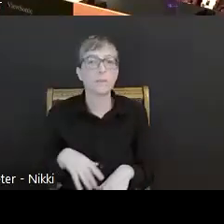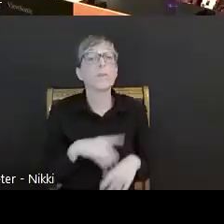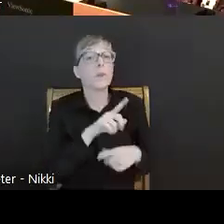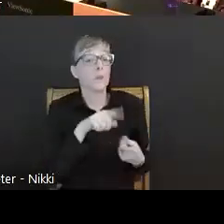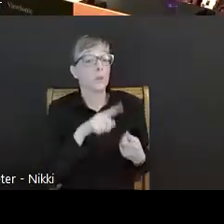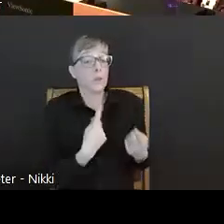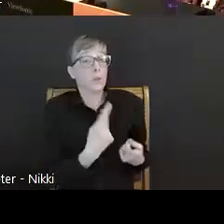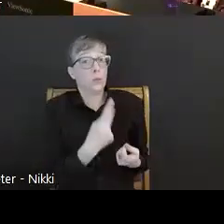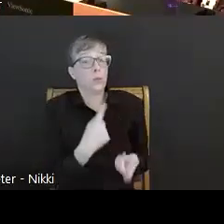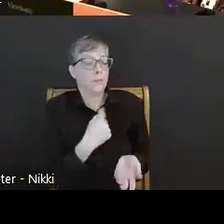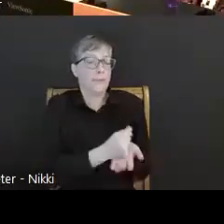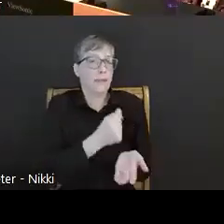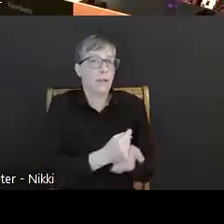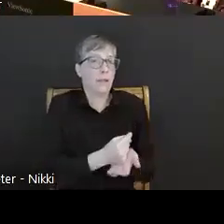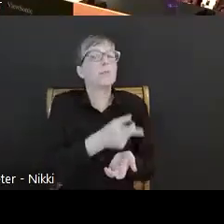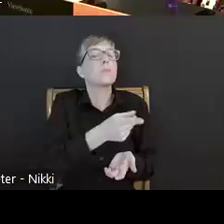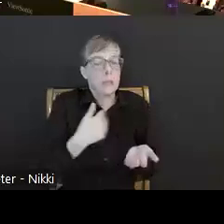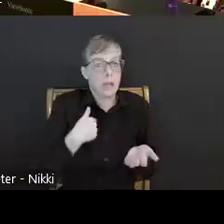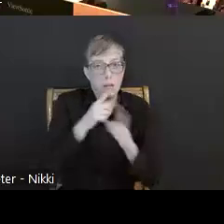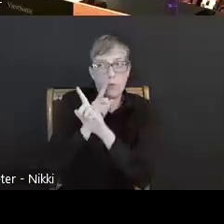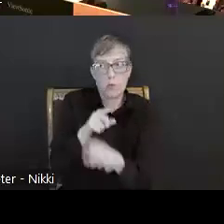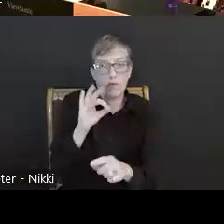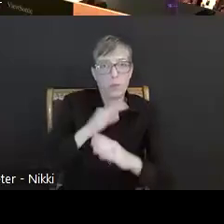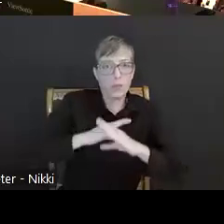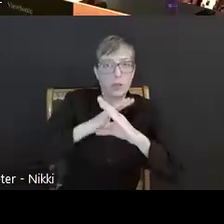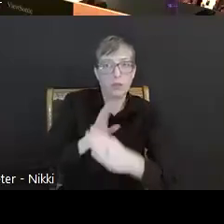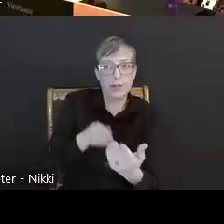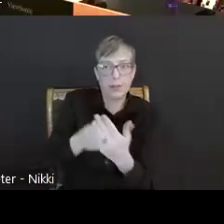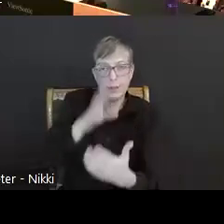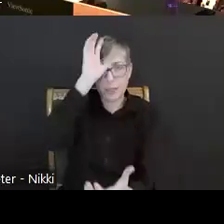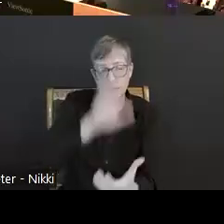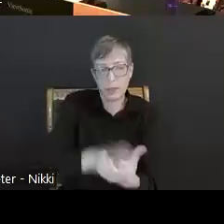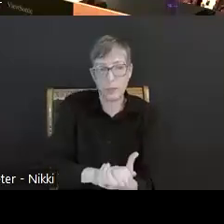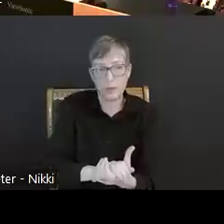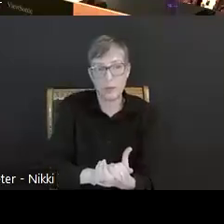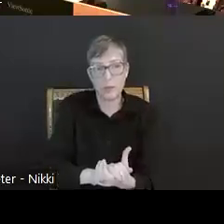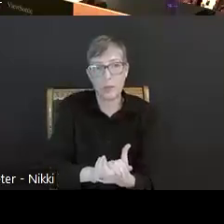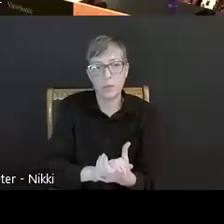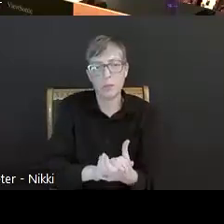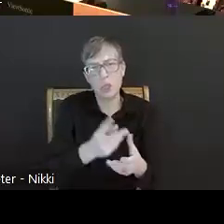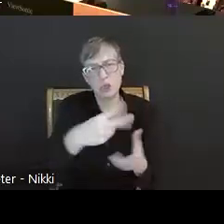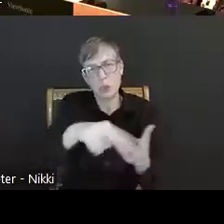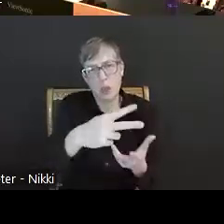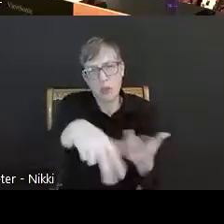which would be running out within a few weeks of our starting treatment together our Focus was on